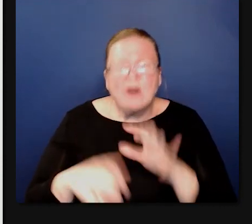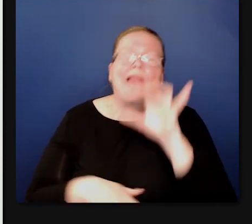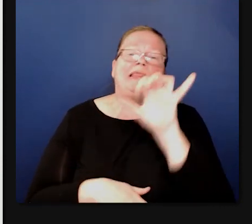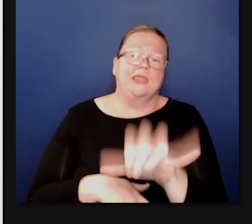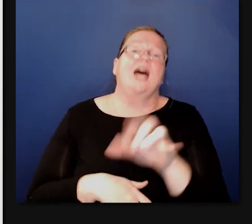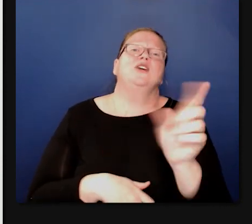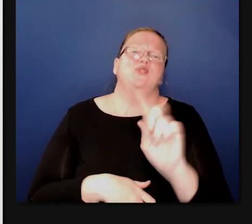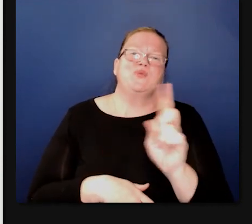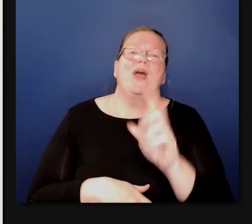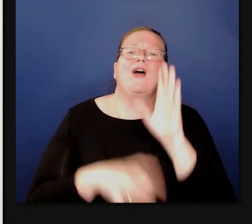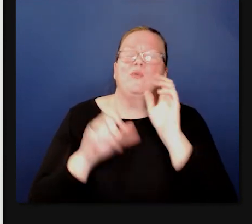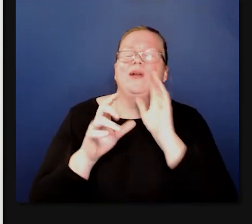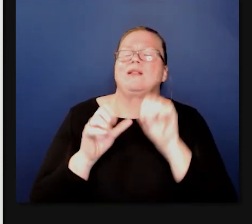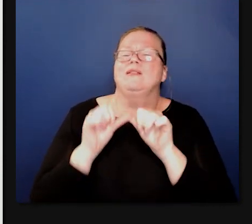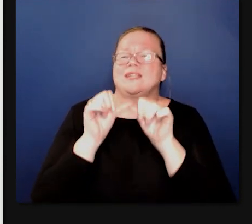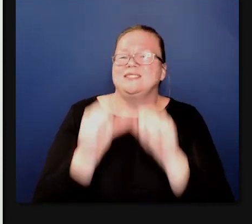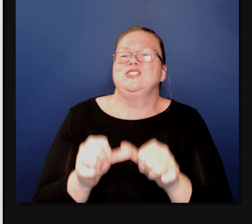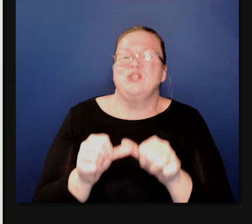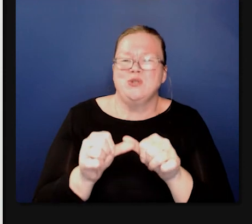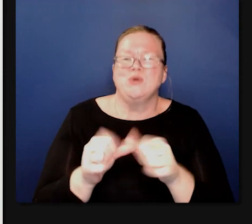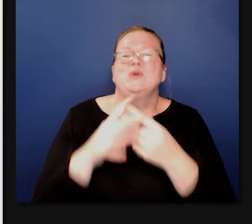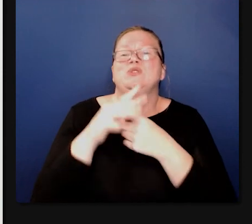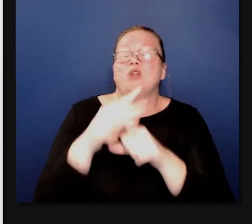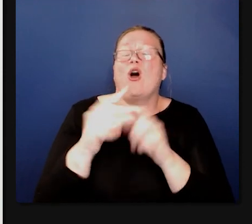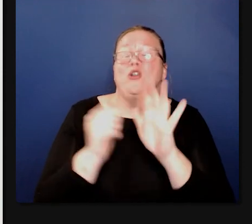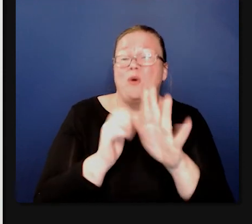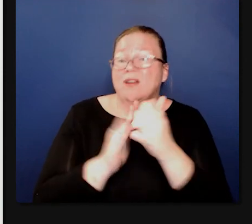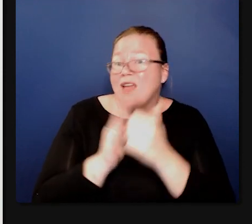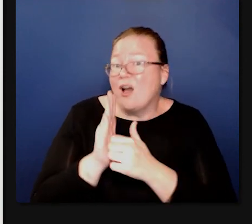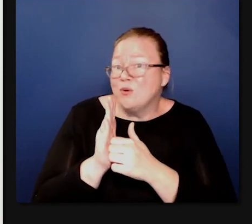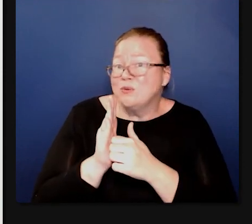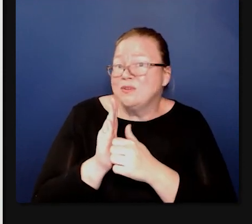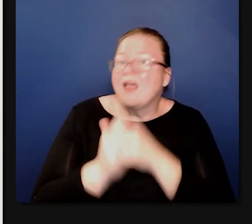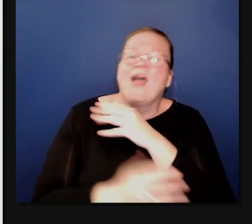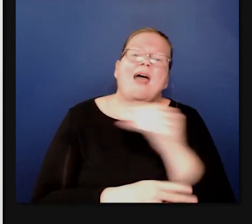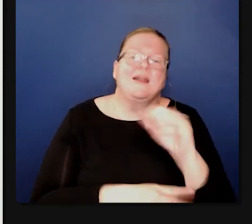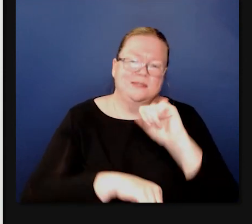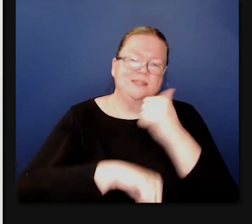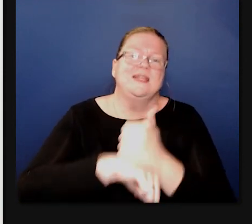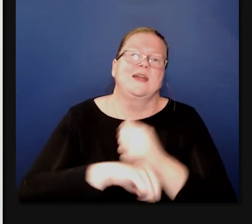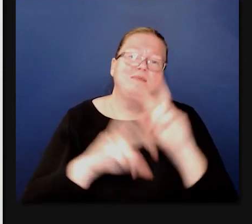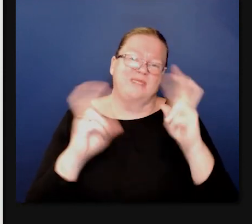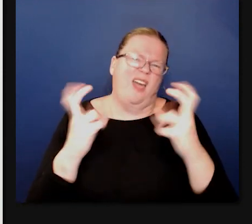This is the space where you will continue. You will start off the account and set up your title.